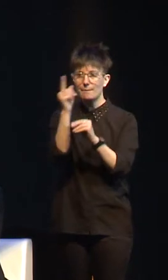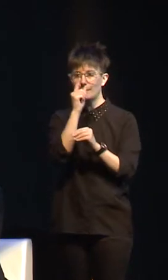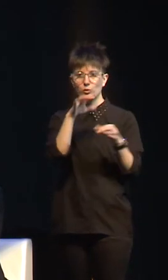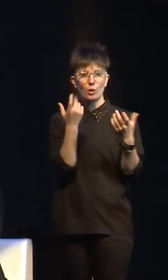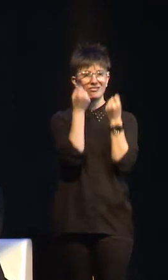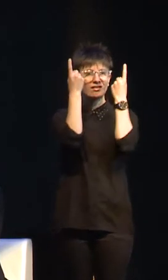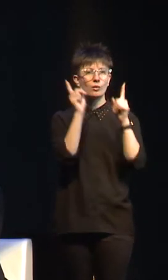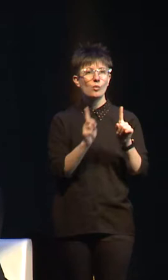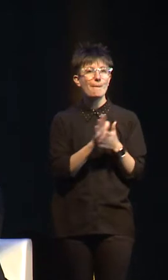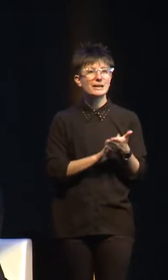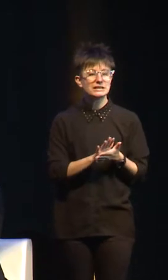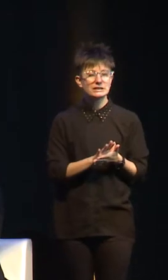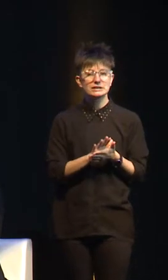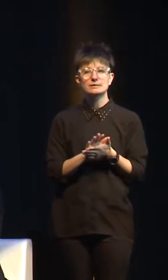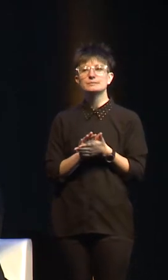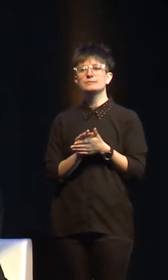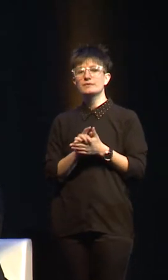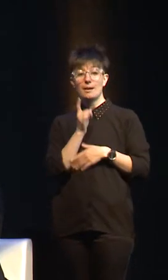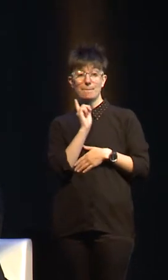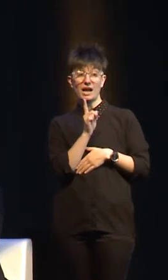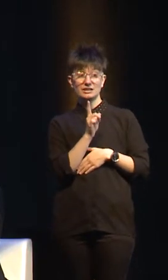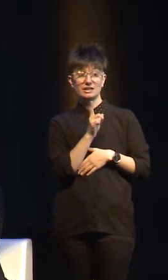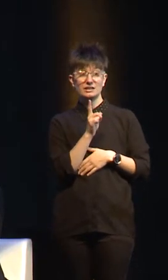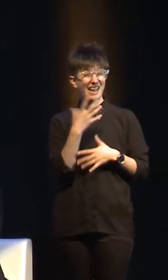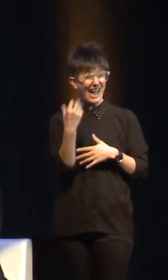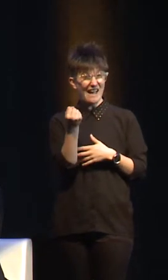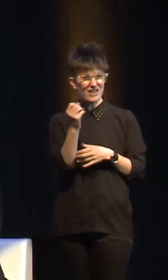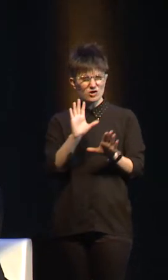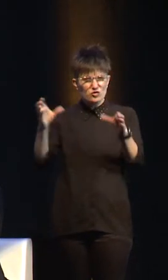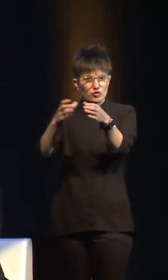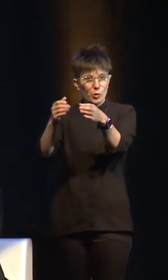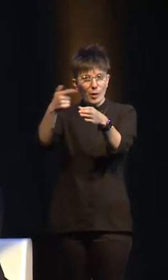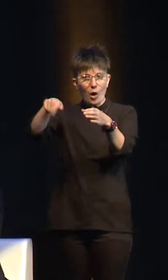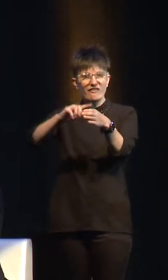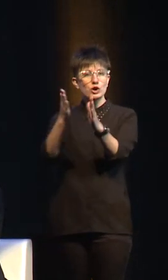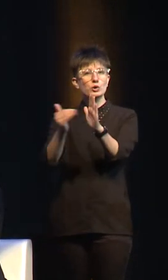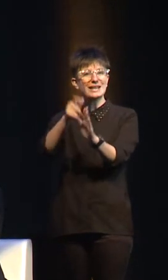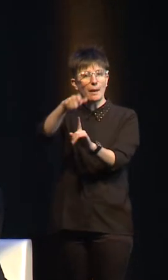a core group of activated New Zealanders who understand and can share the message.